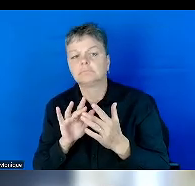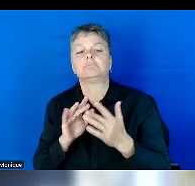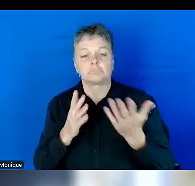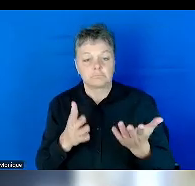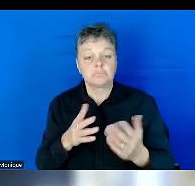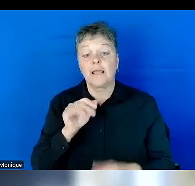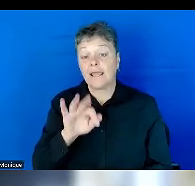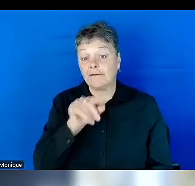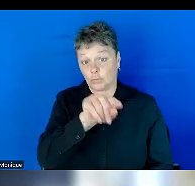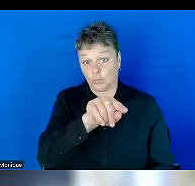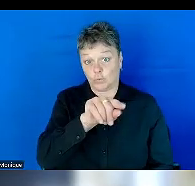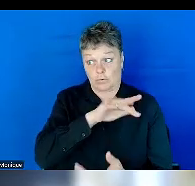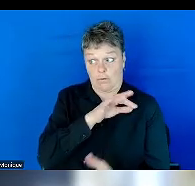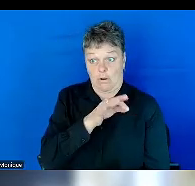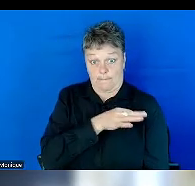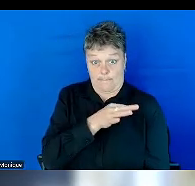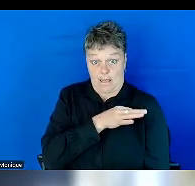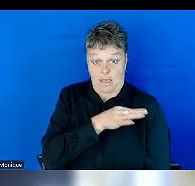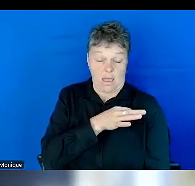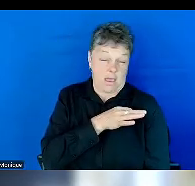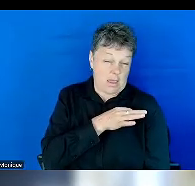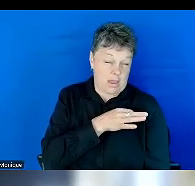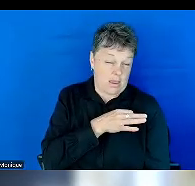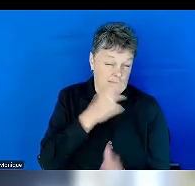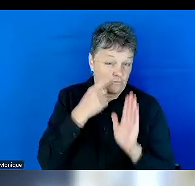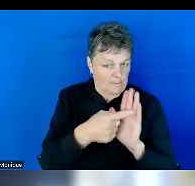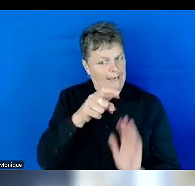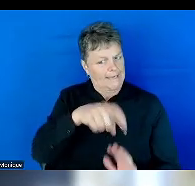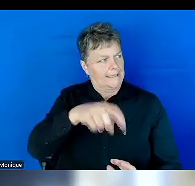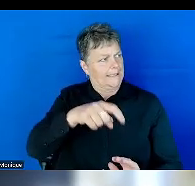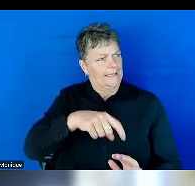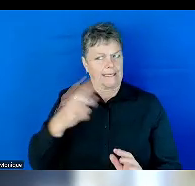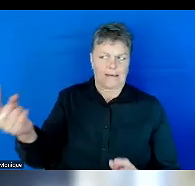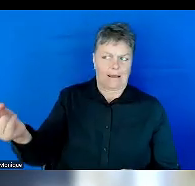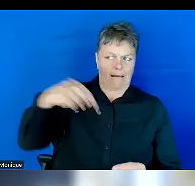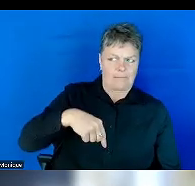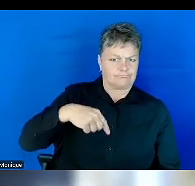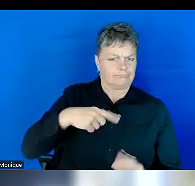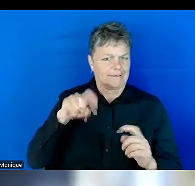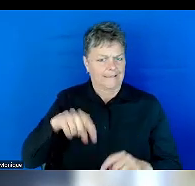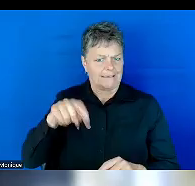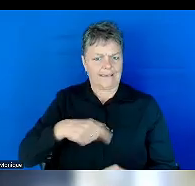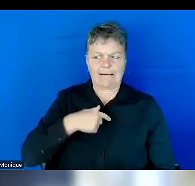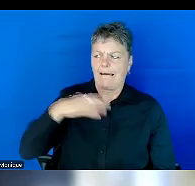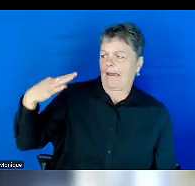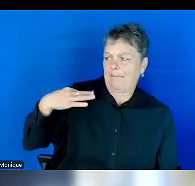services and they denied you, uh meaning they said that you're not they're not going to give you the